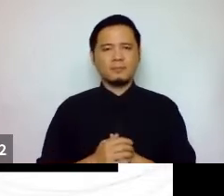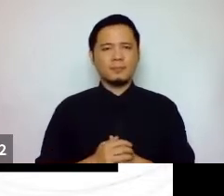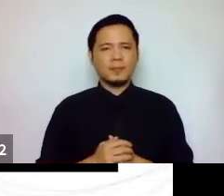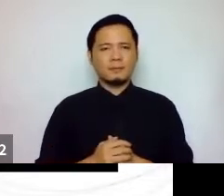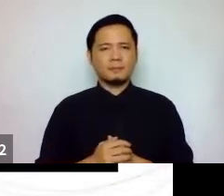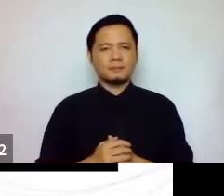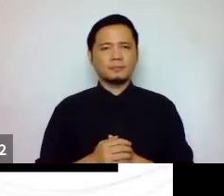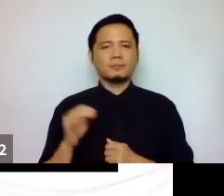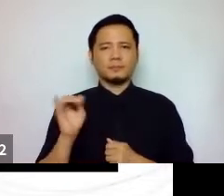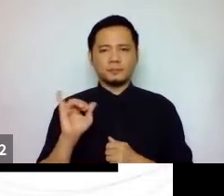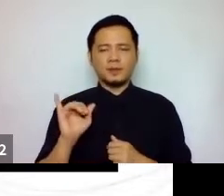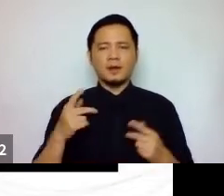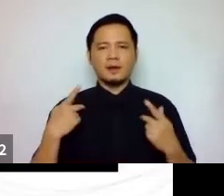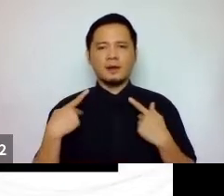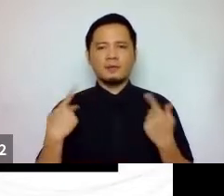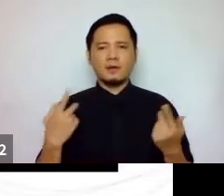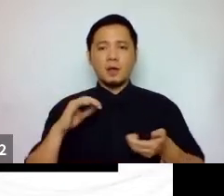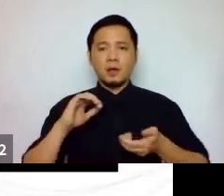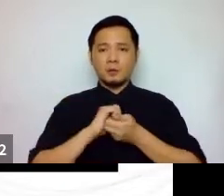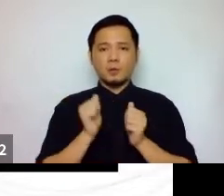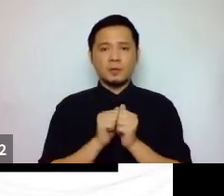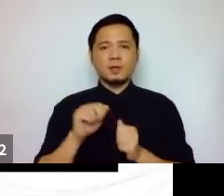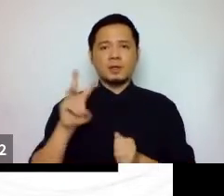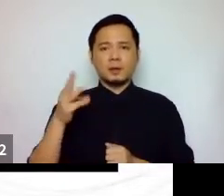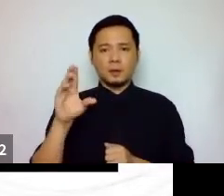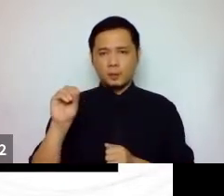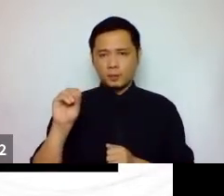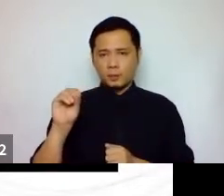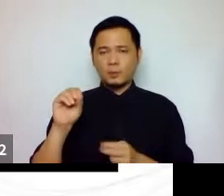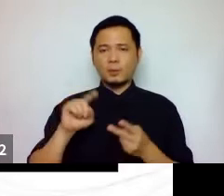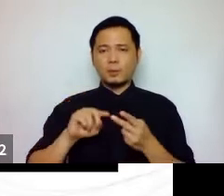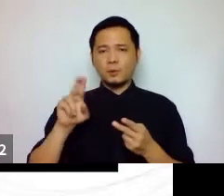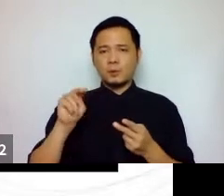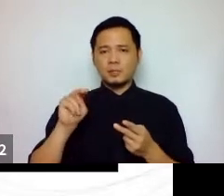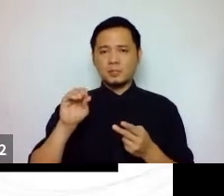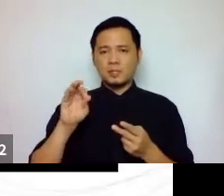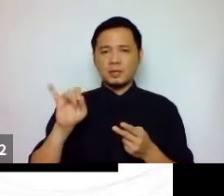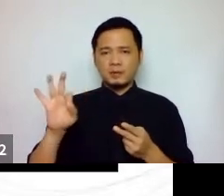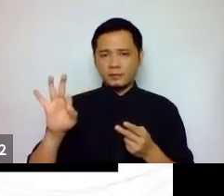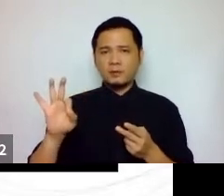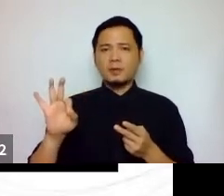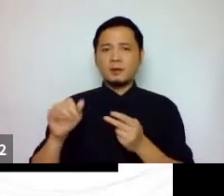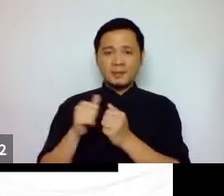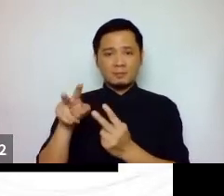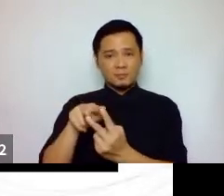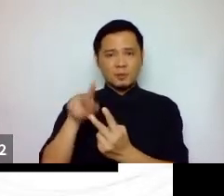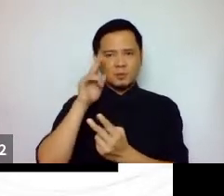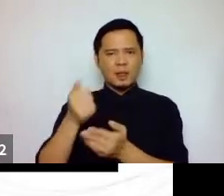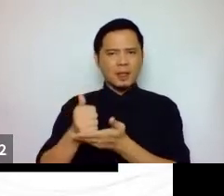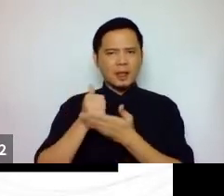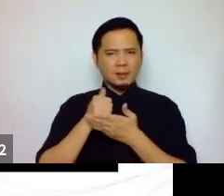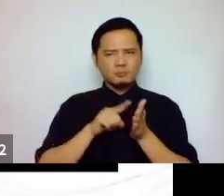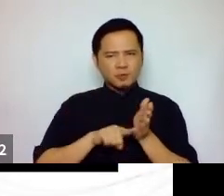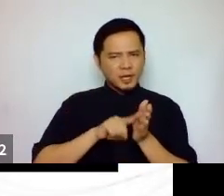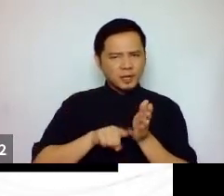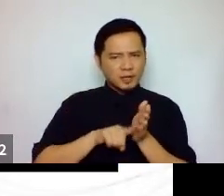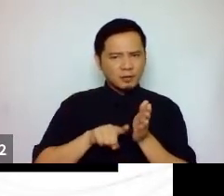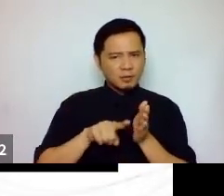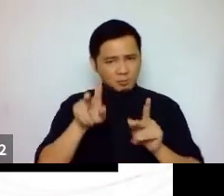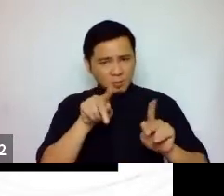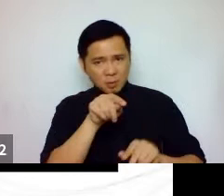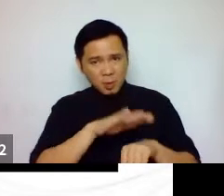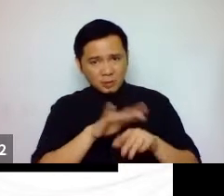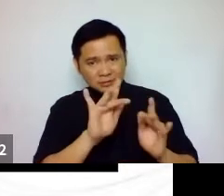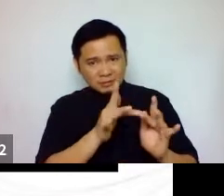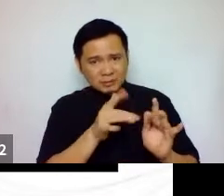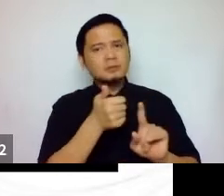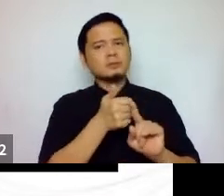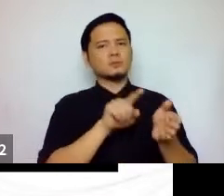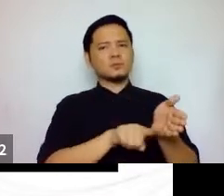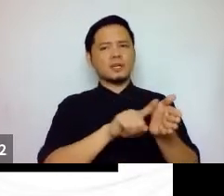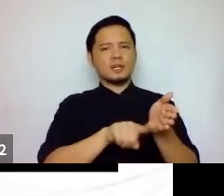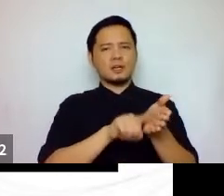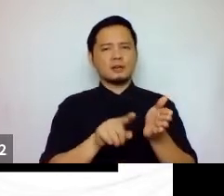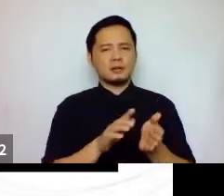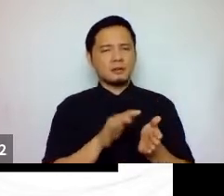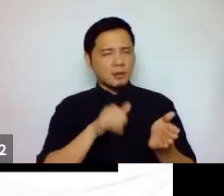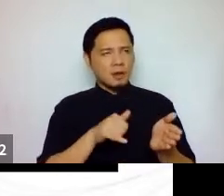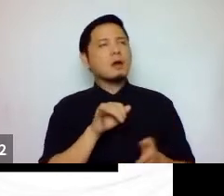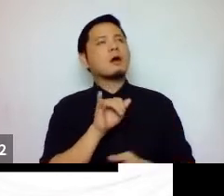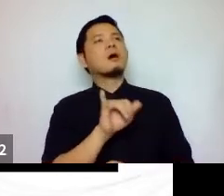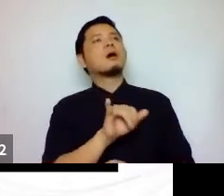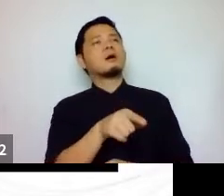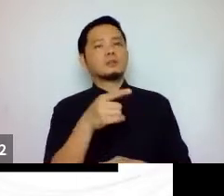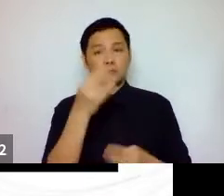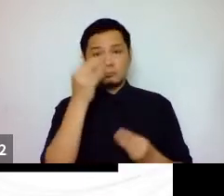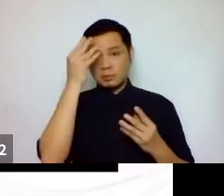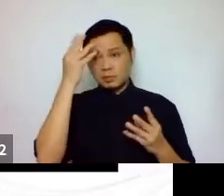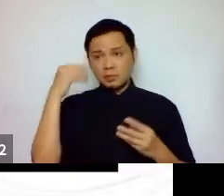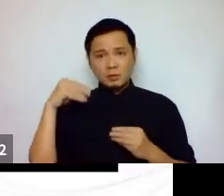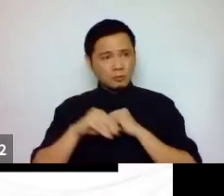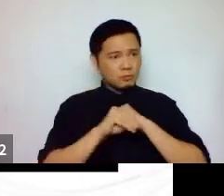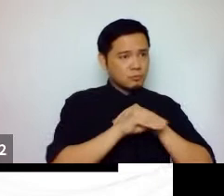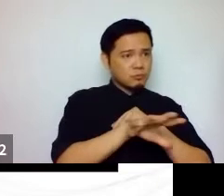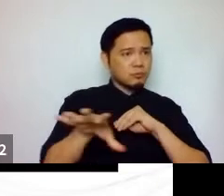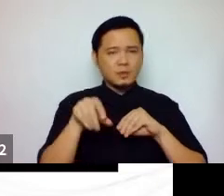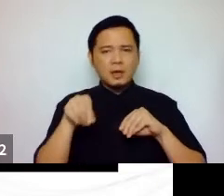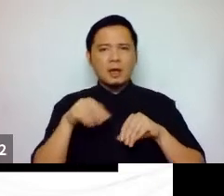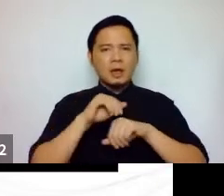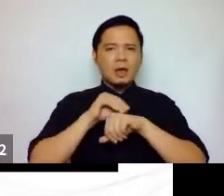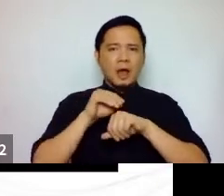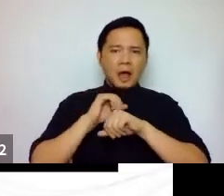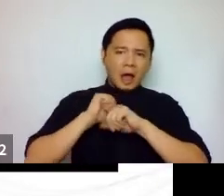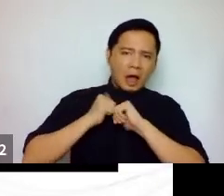We also have a partnership with WHO and UNICEF where they help us check what the people are saying online and we take these in consideration for the messages or social media cards that we release.